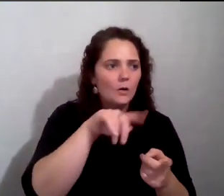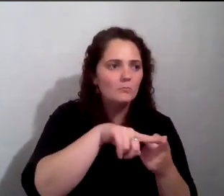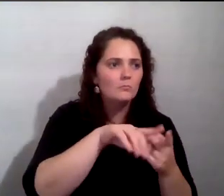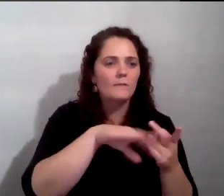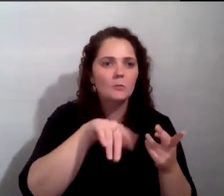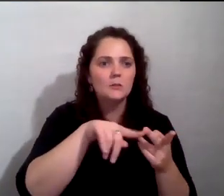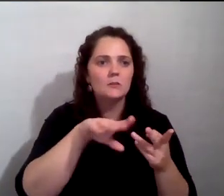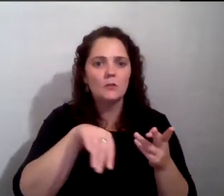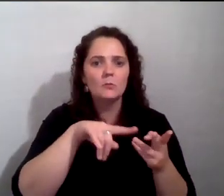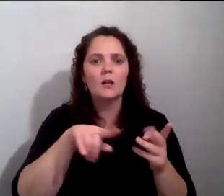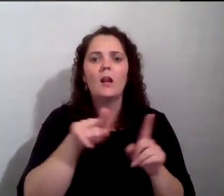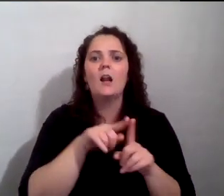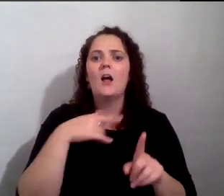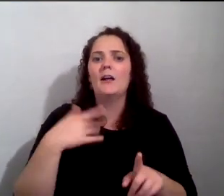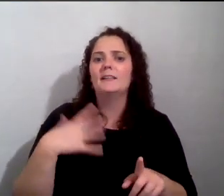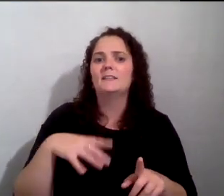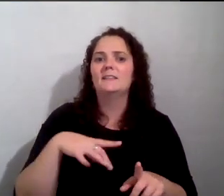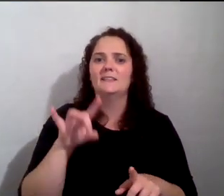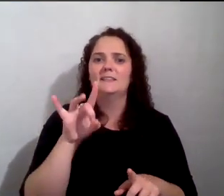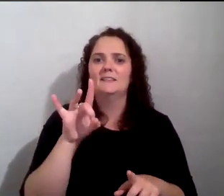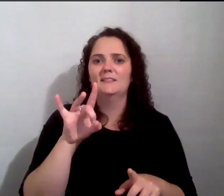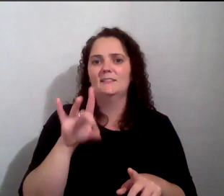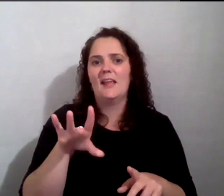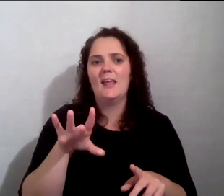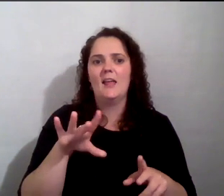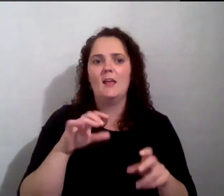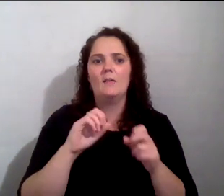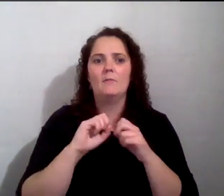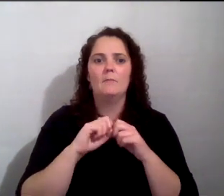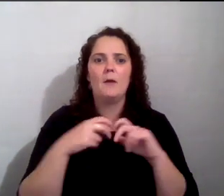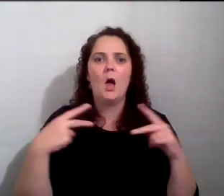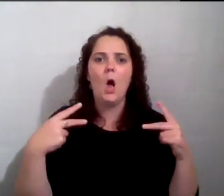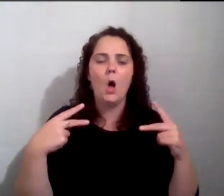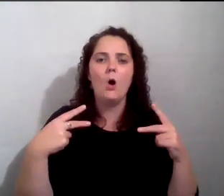image accumulation, so I might say okay I’m going to need 10 bows, I’m